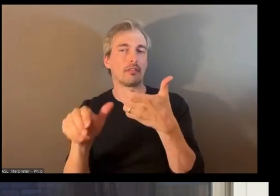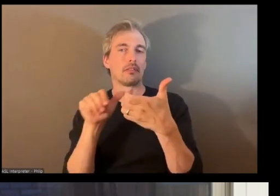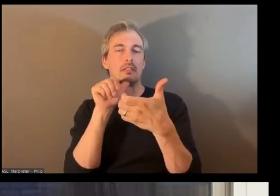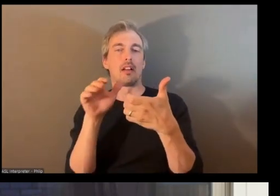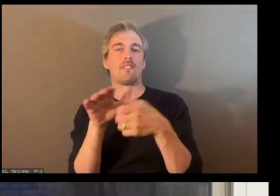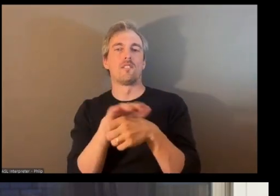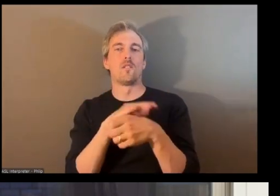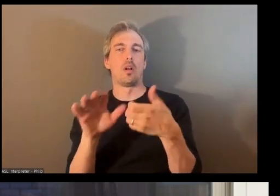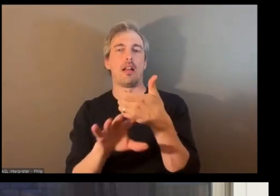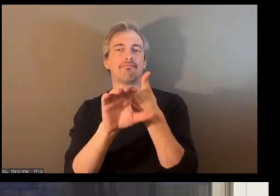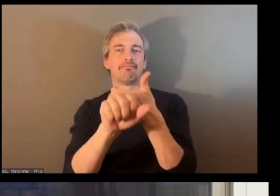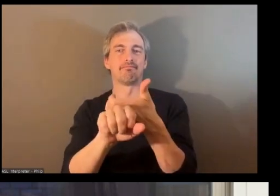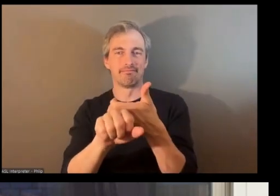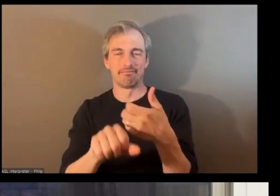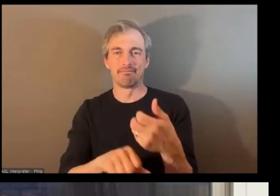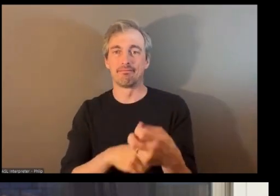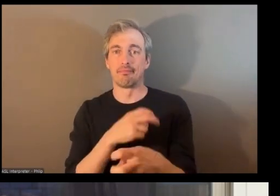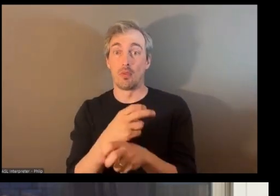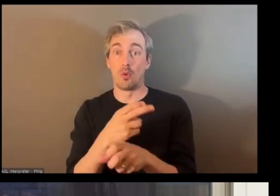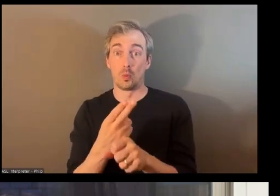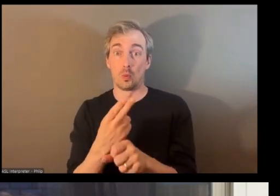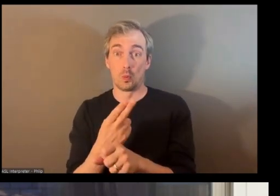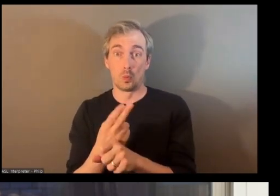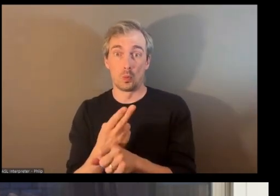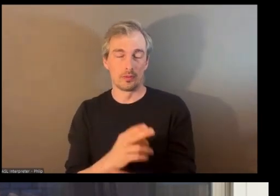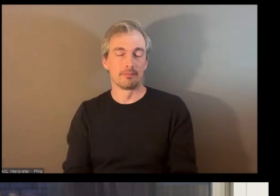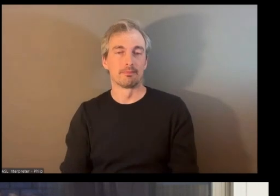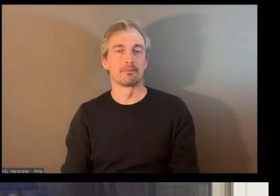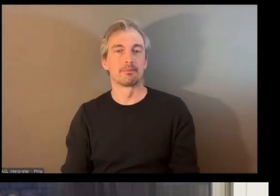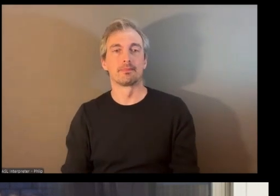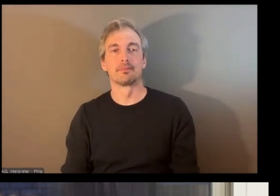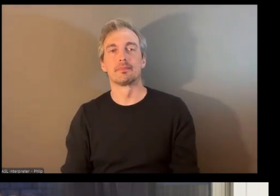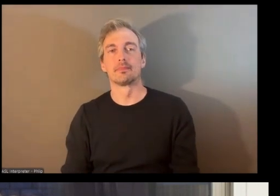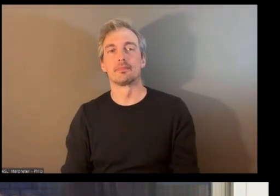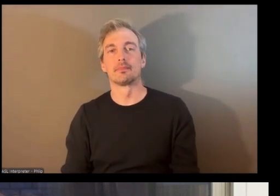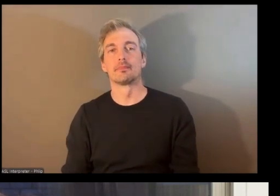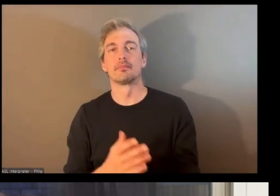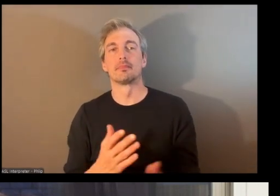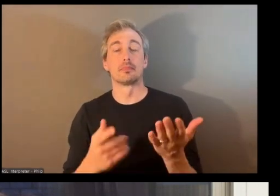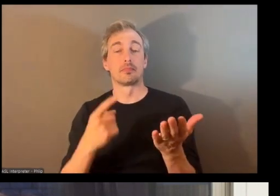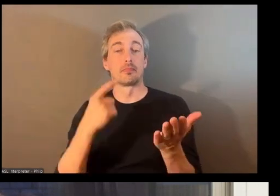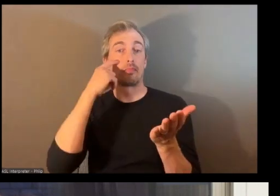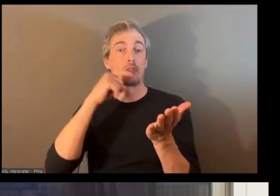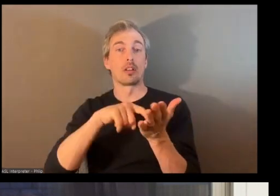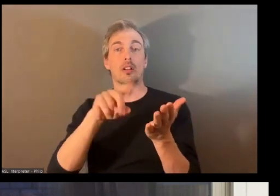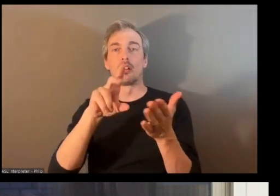You might notice that the design here kind of like... Asks for something on the side. On the slide.